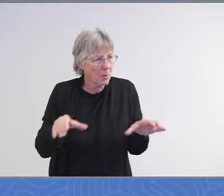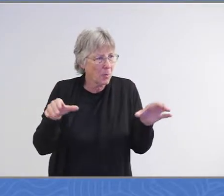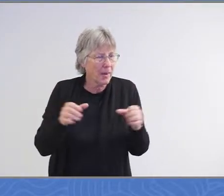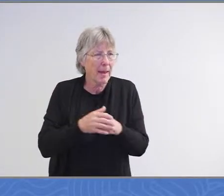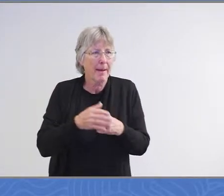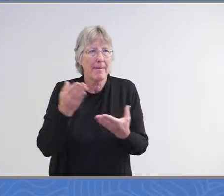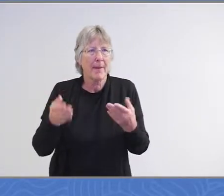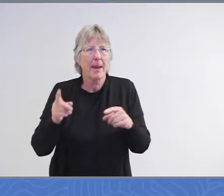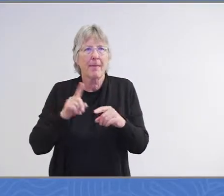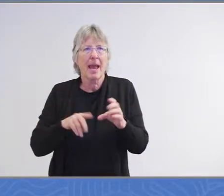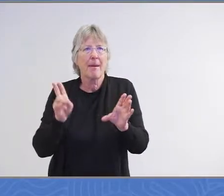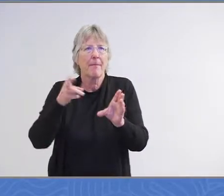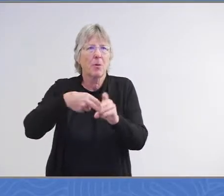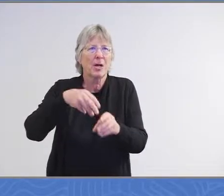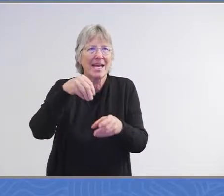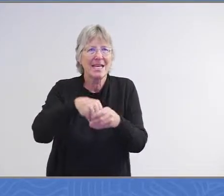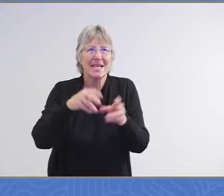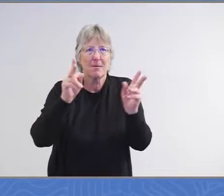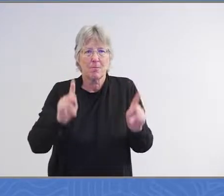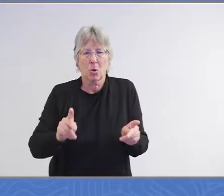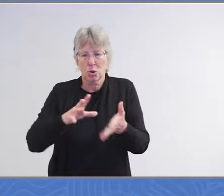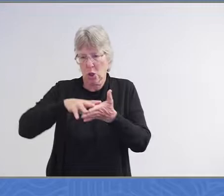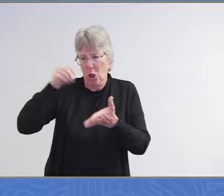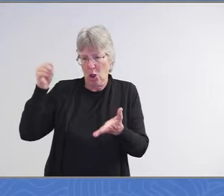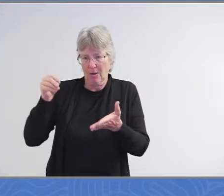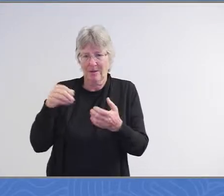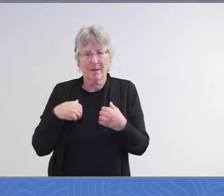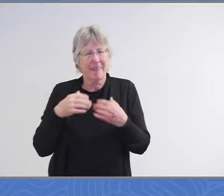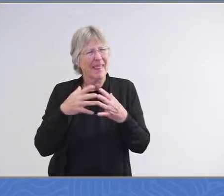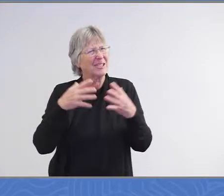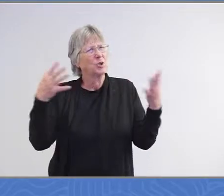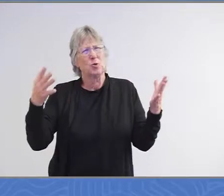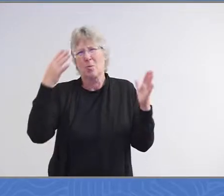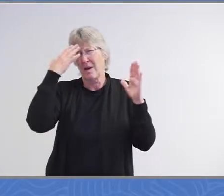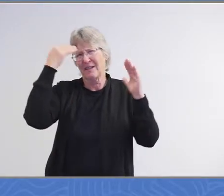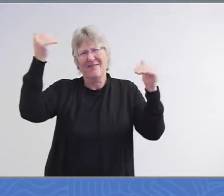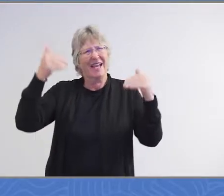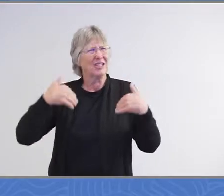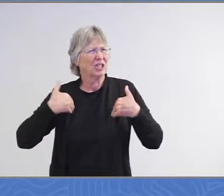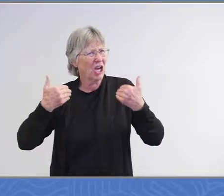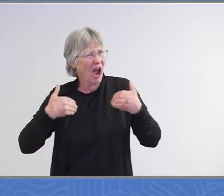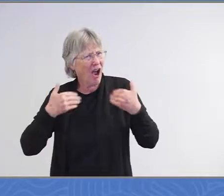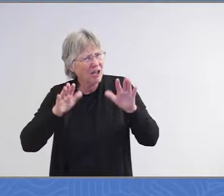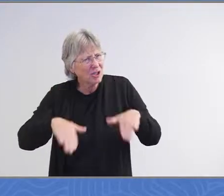in-person learning. There's too much to expect such young children to be able to keep their mask on at all times